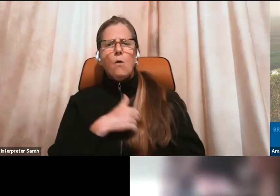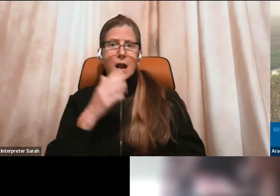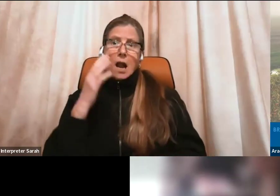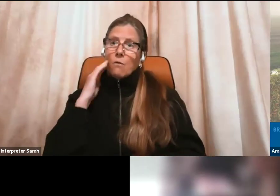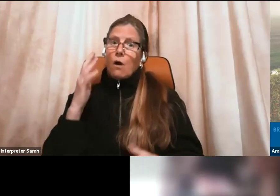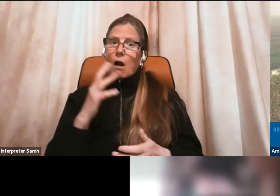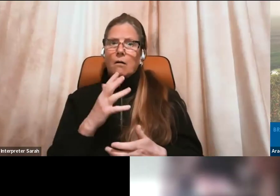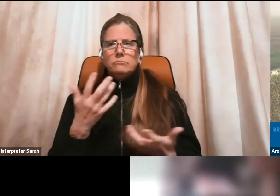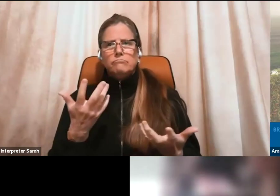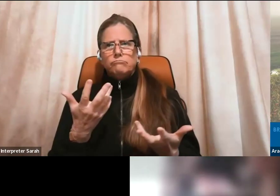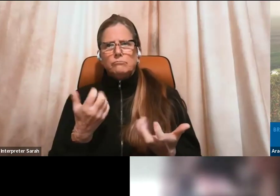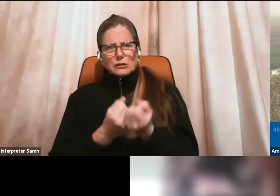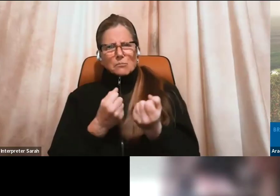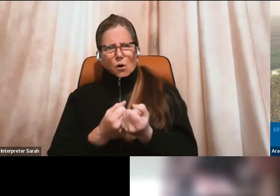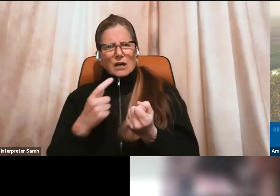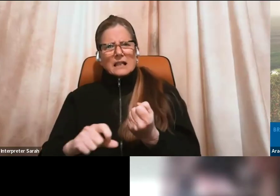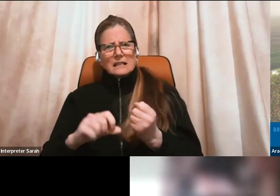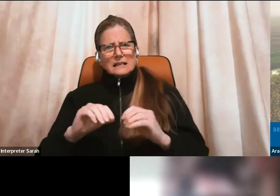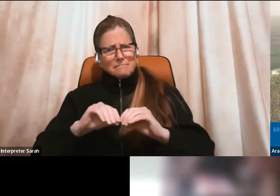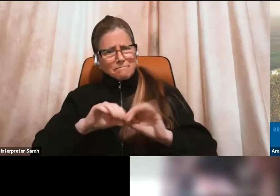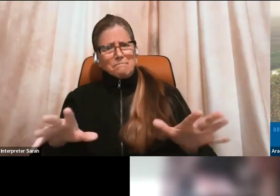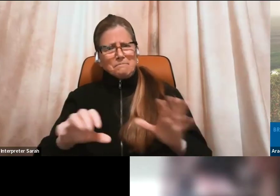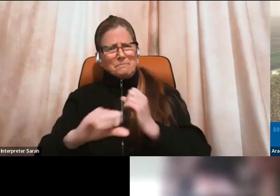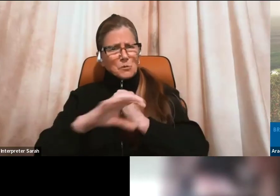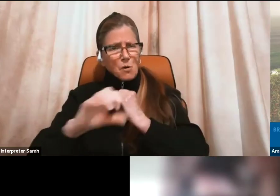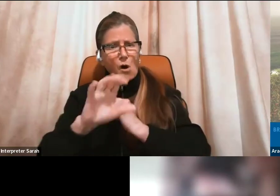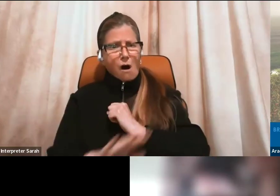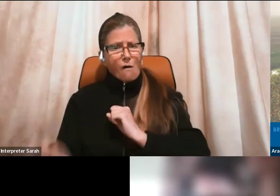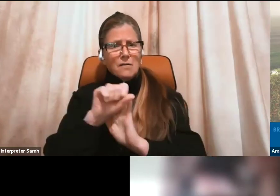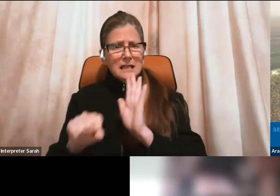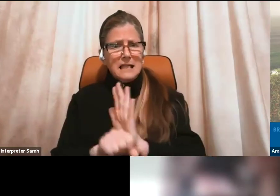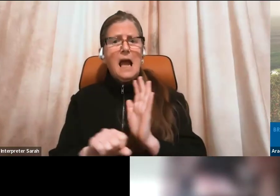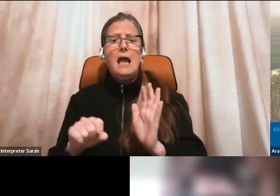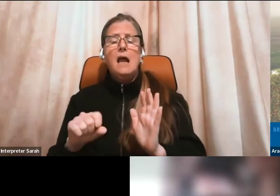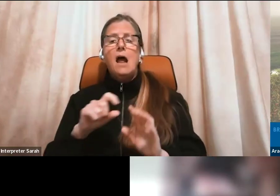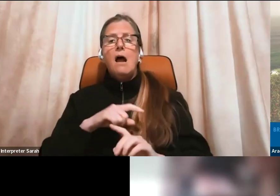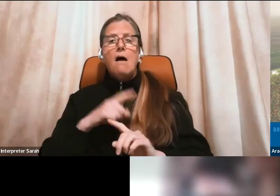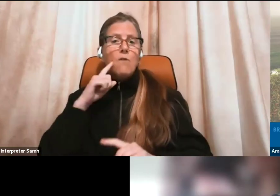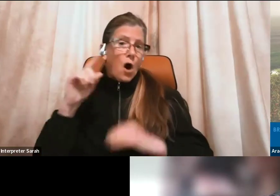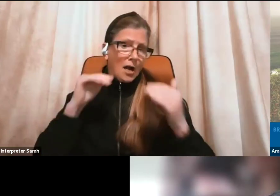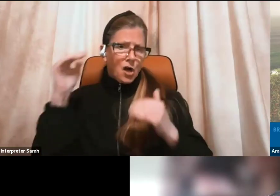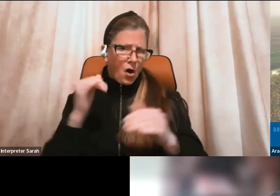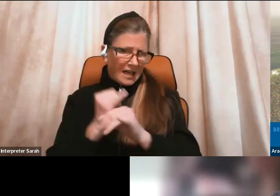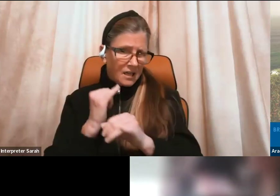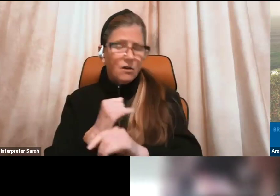you know, across the state, but when it comes to adult institutions, but is there any attachment